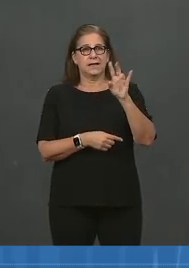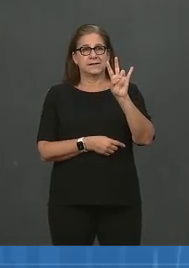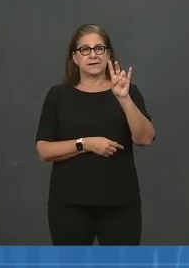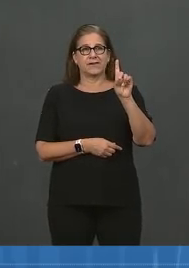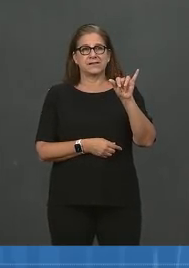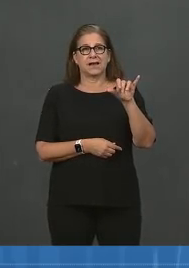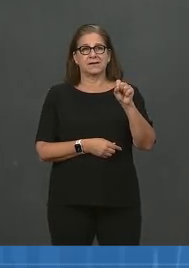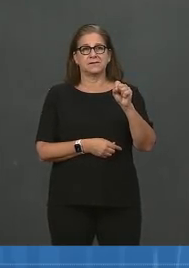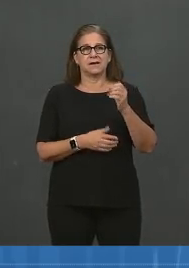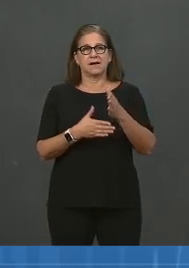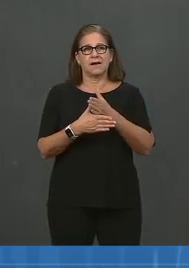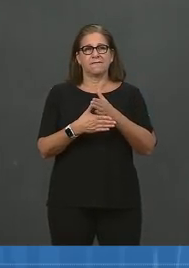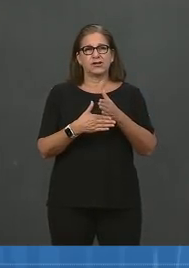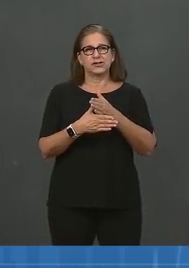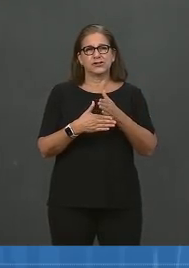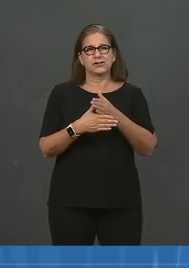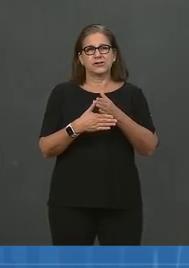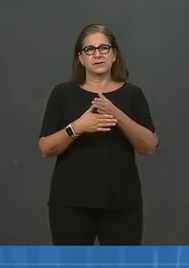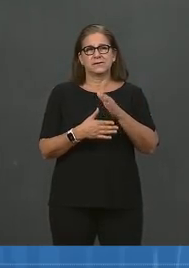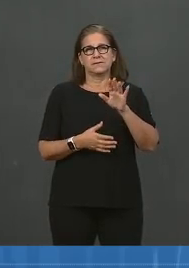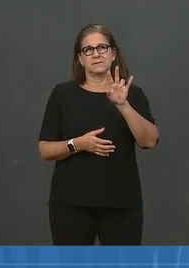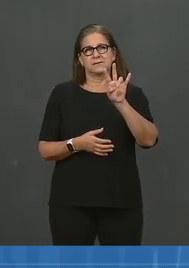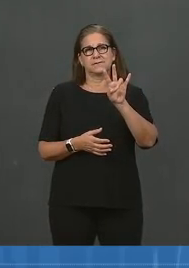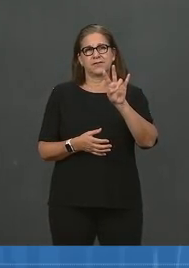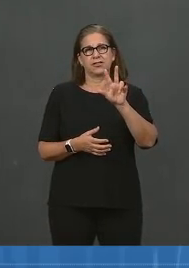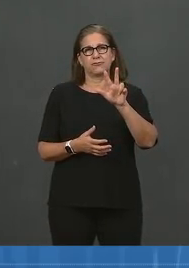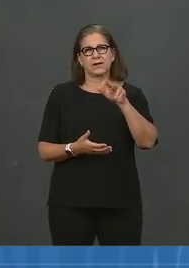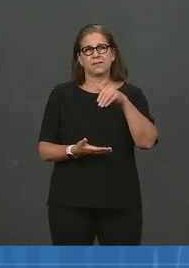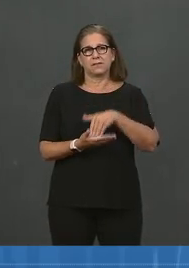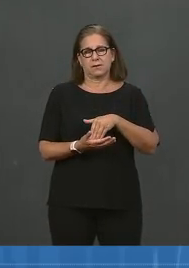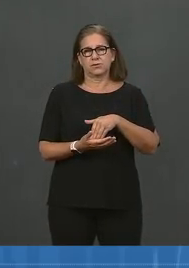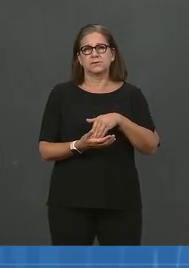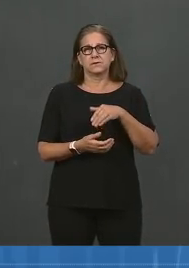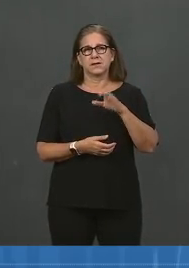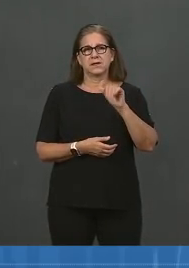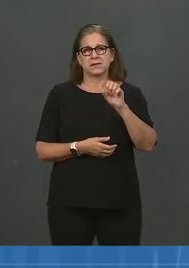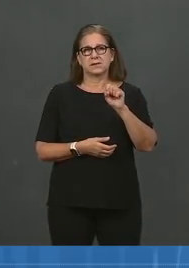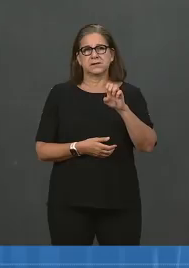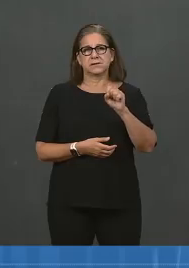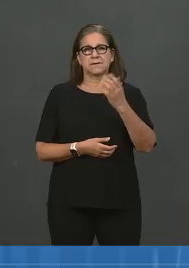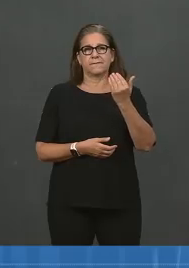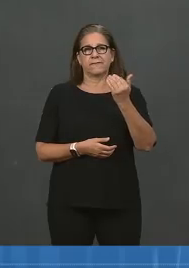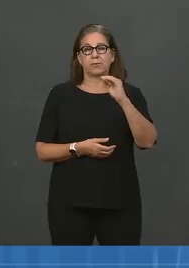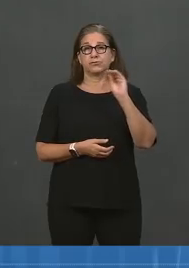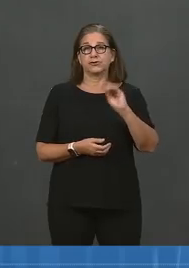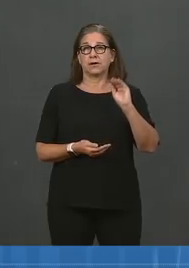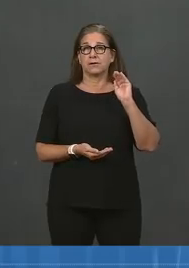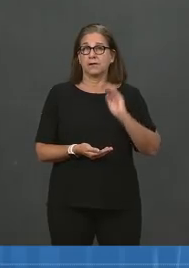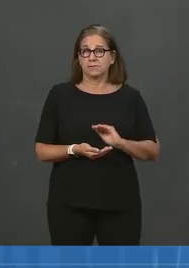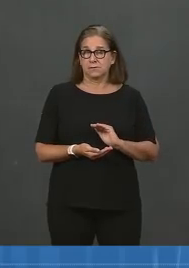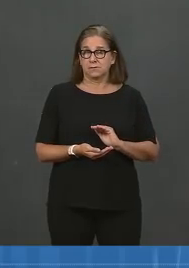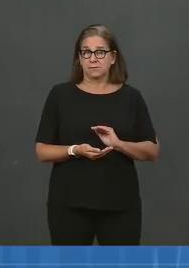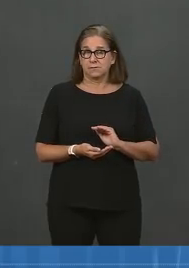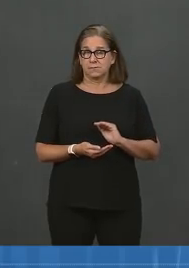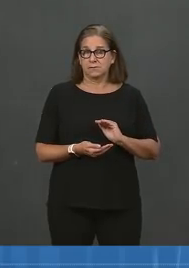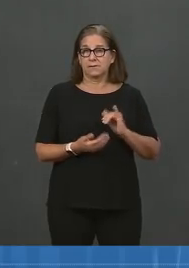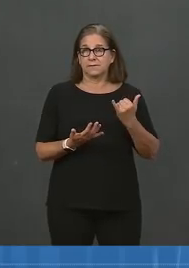which represents a decrease of about 15 percent over the previous week. The seven-day average of hospital admissions